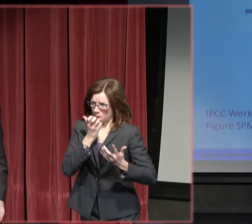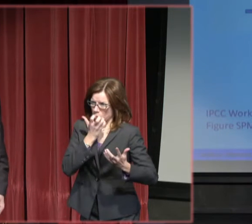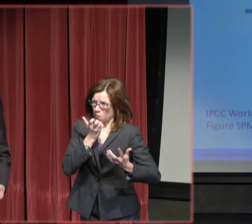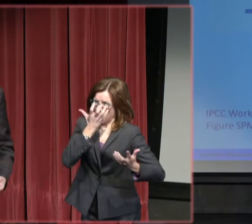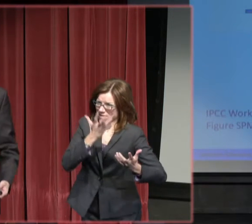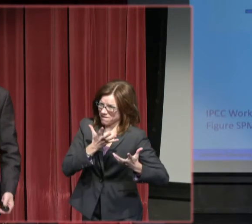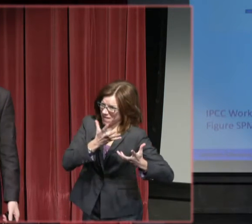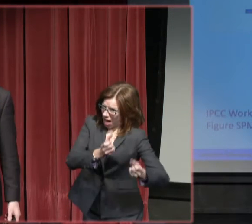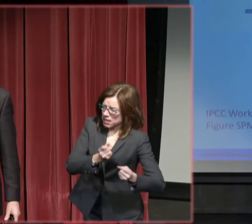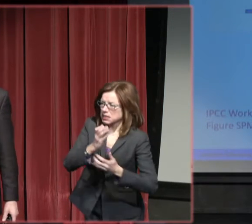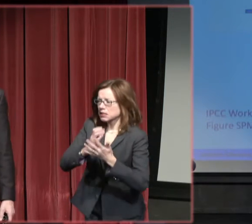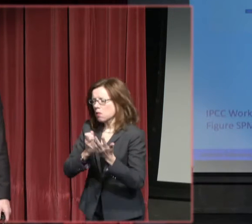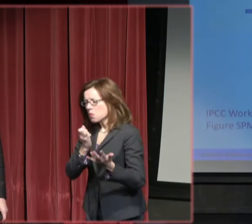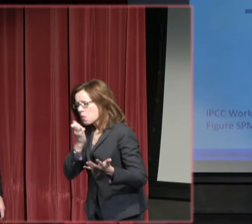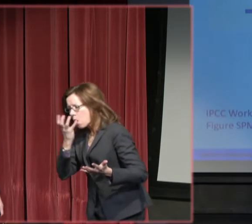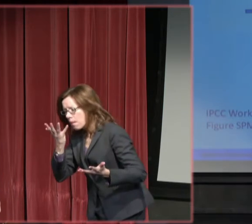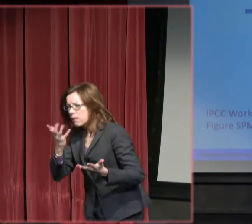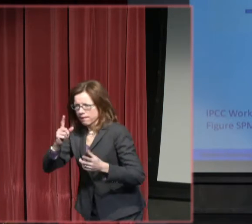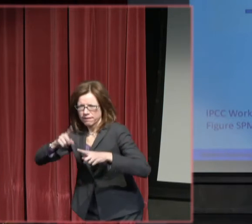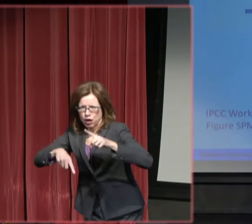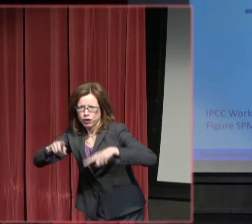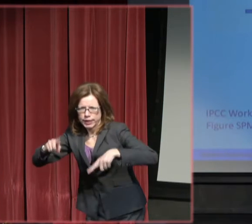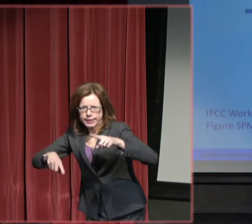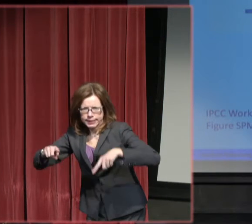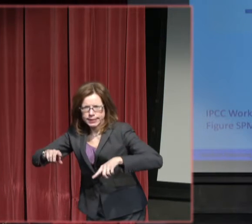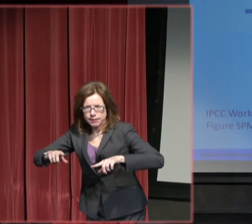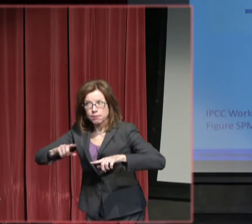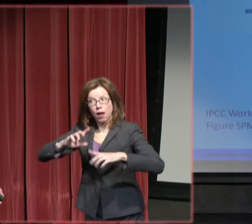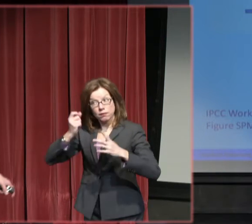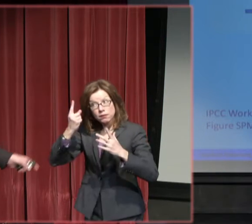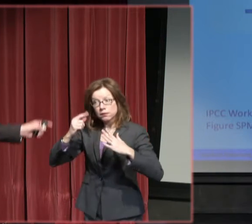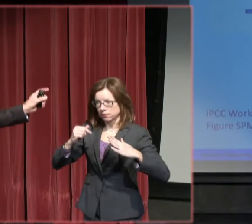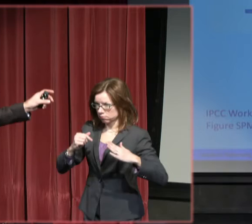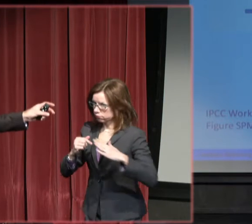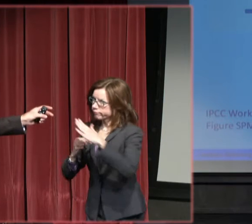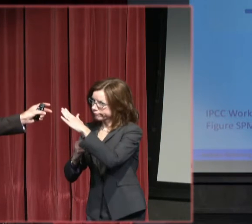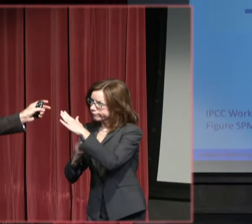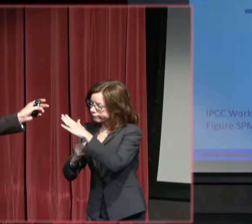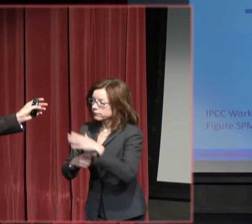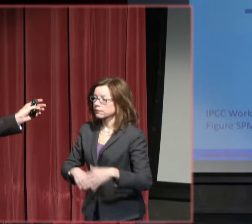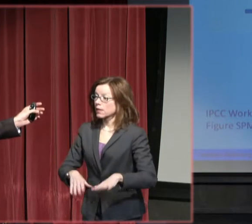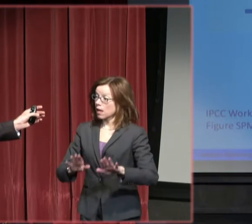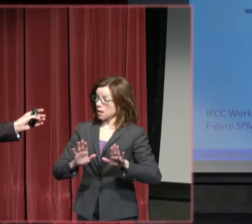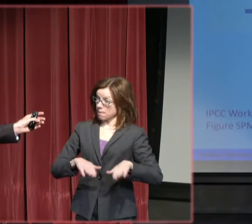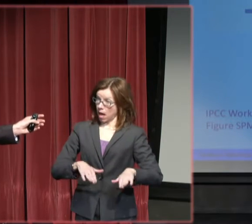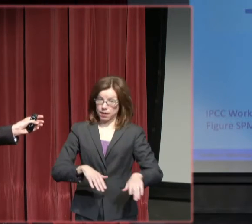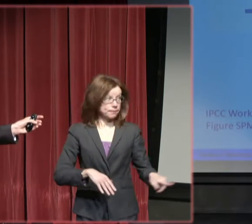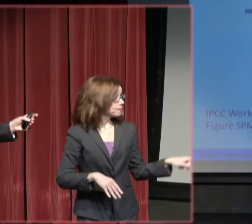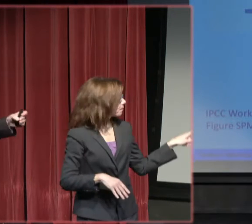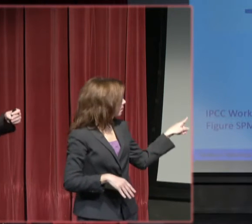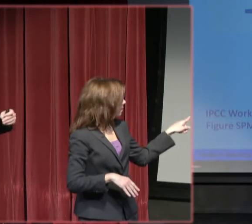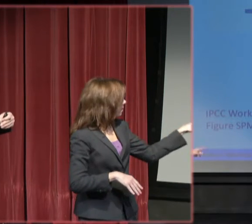than others; it's different wherever you go. In the bottom plot, were now doing something different,